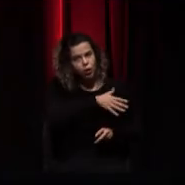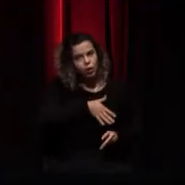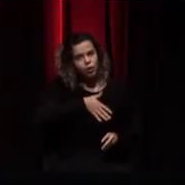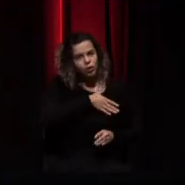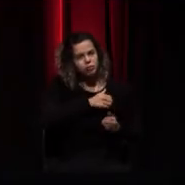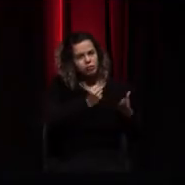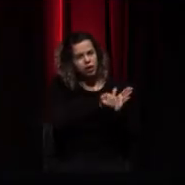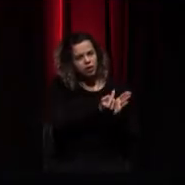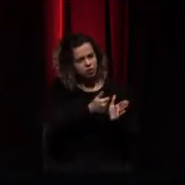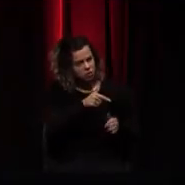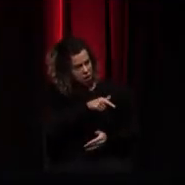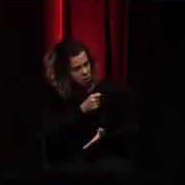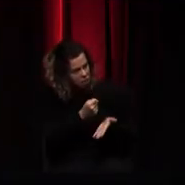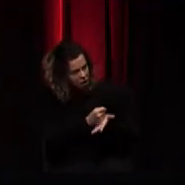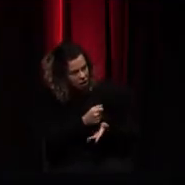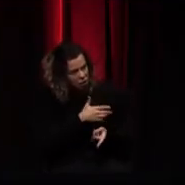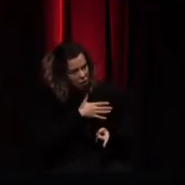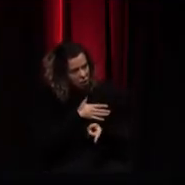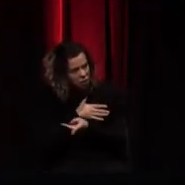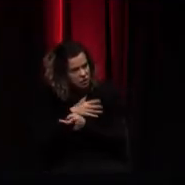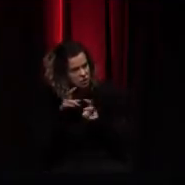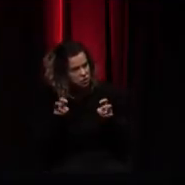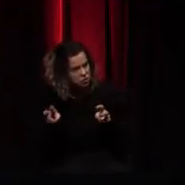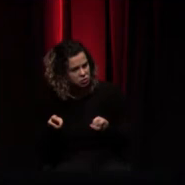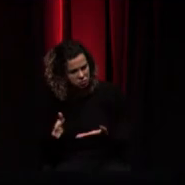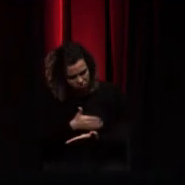we will be able to produce the quality journalism